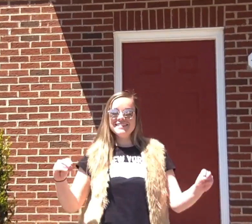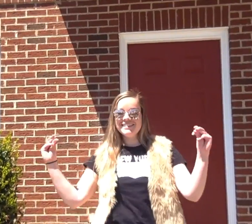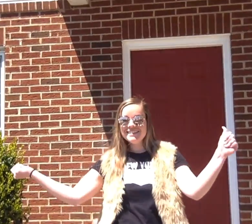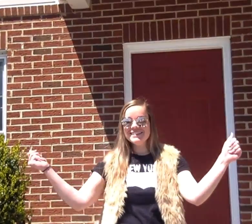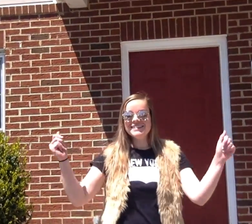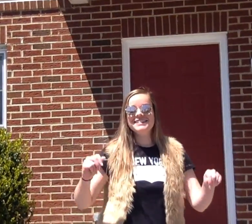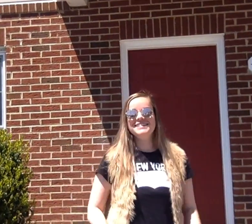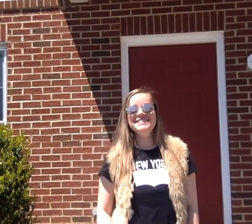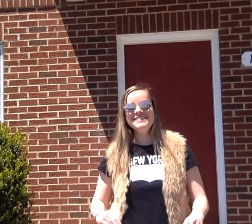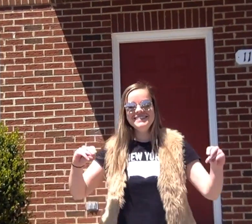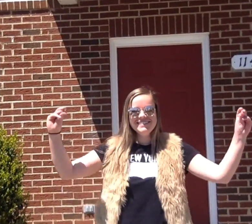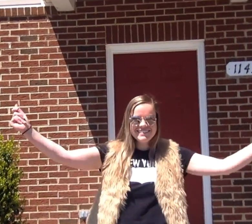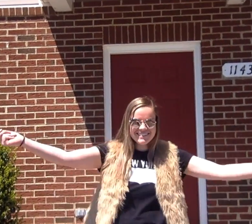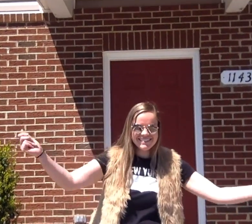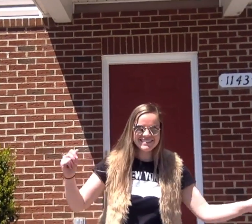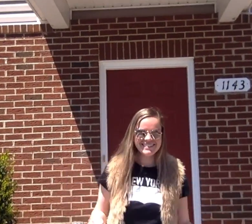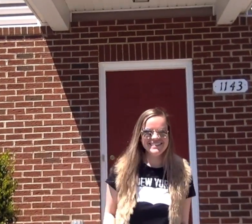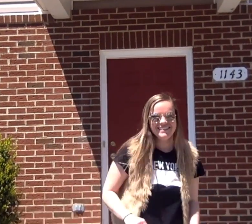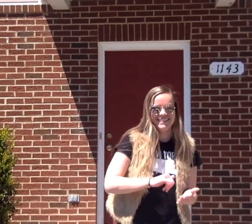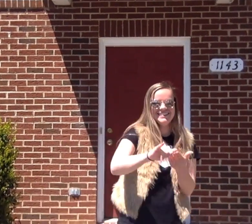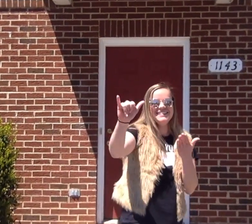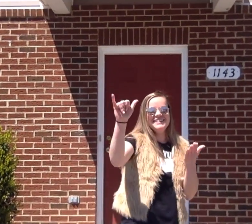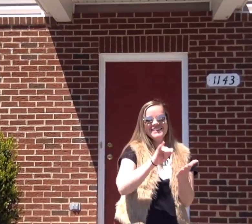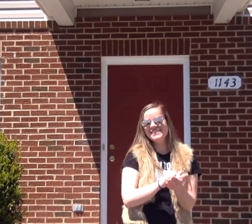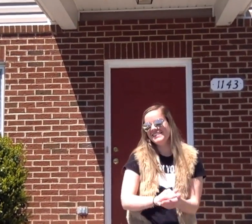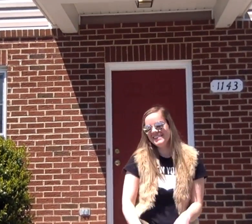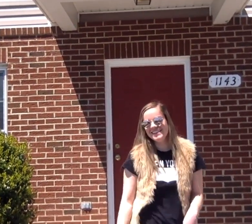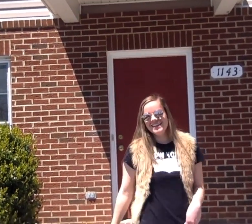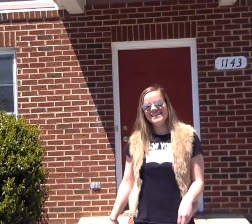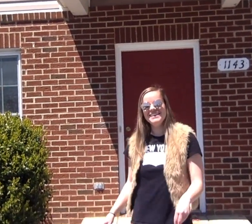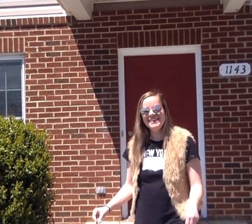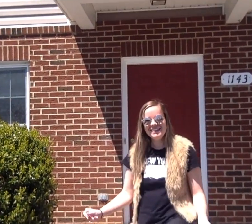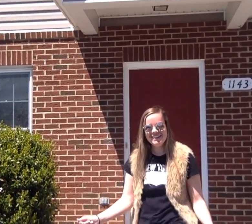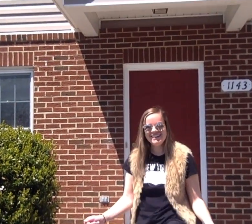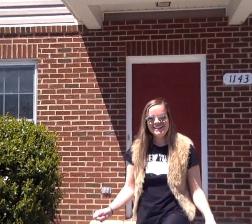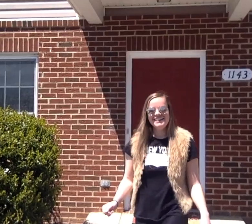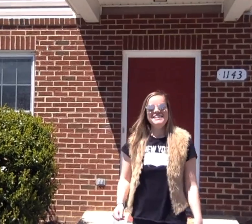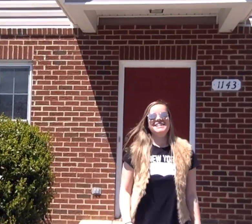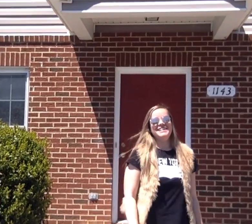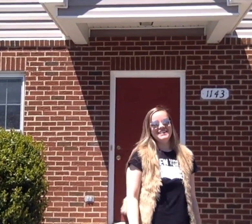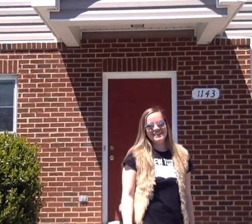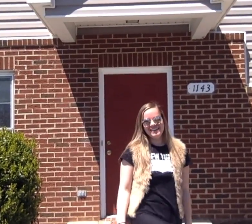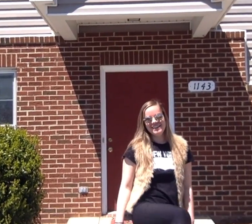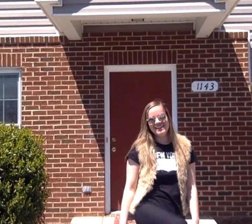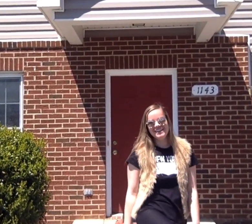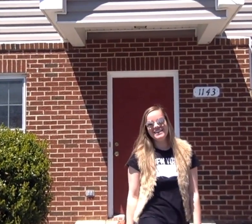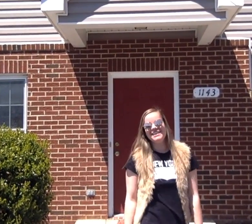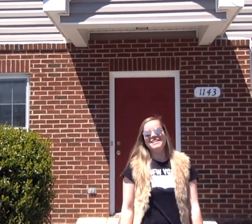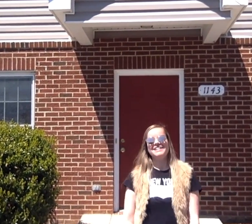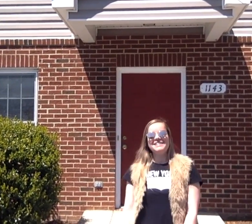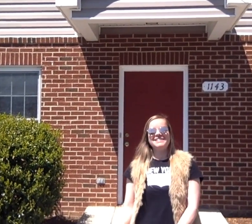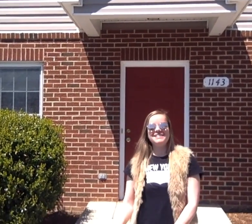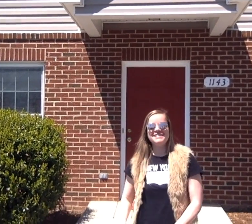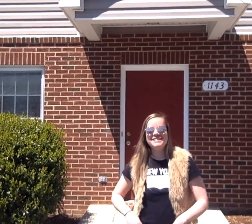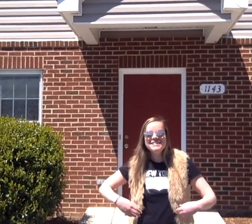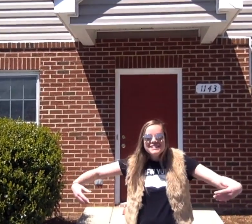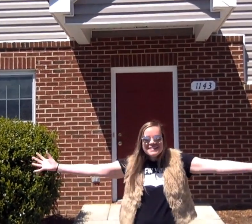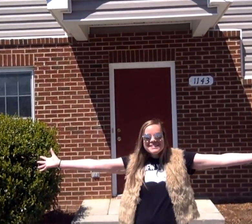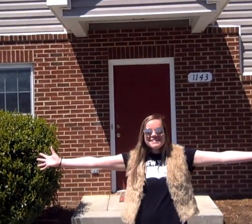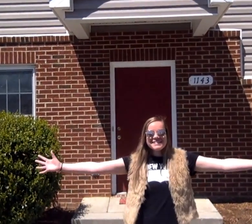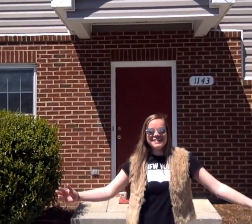New York